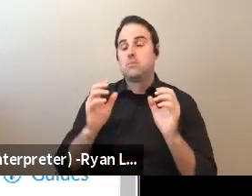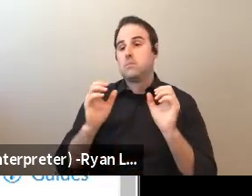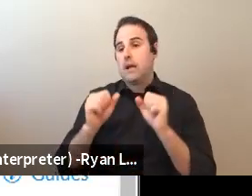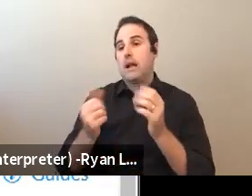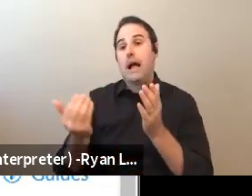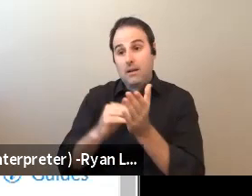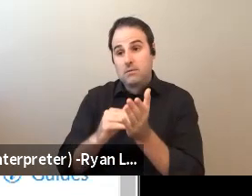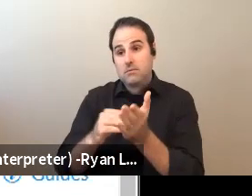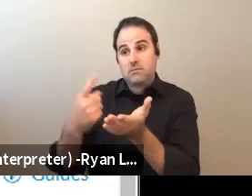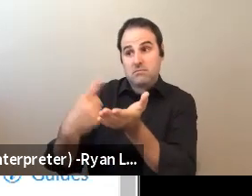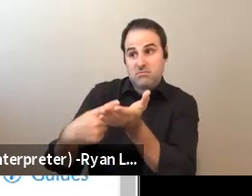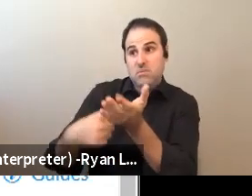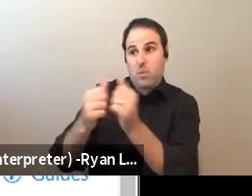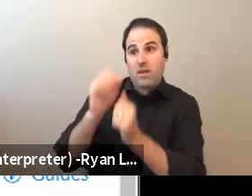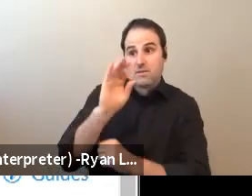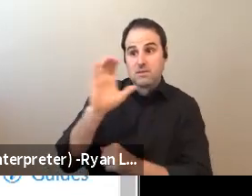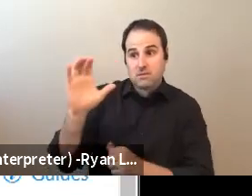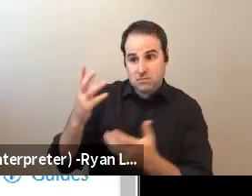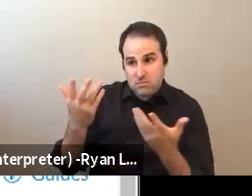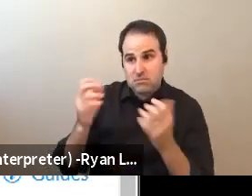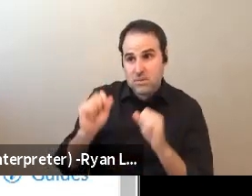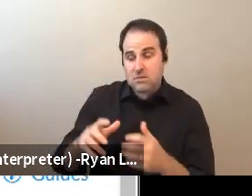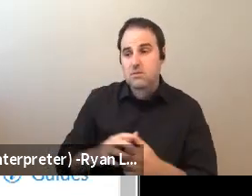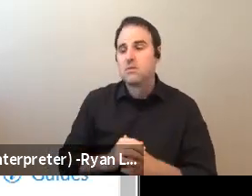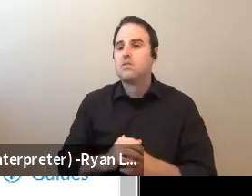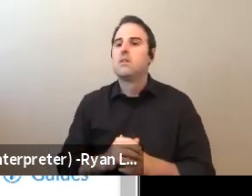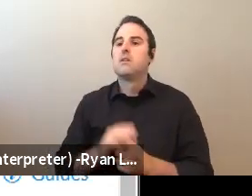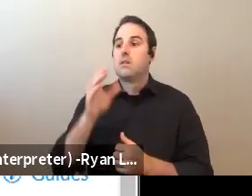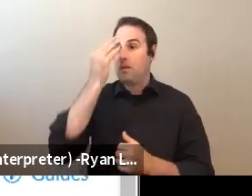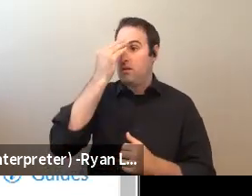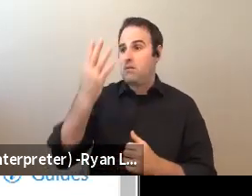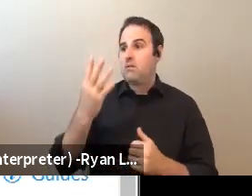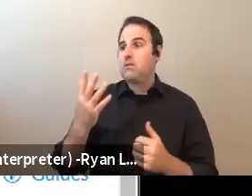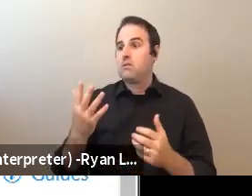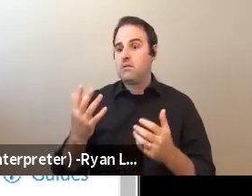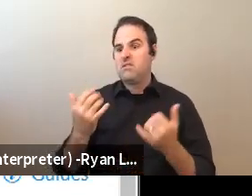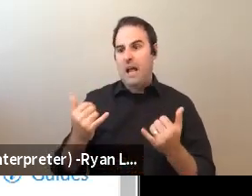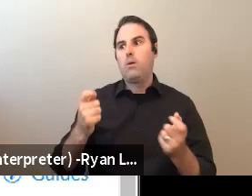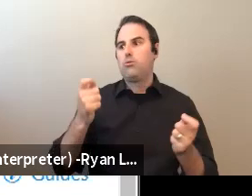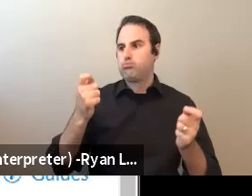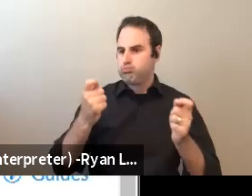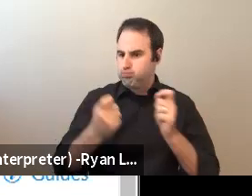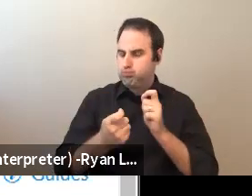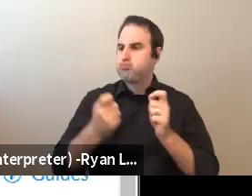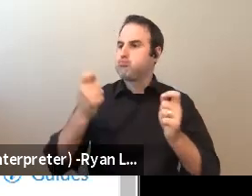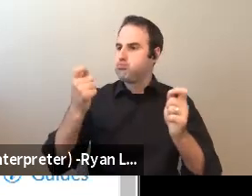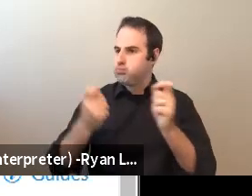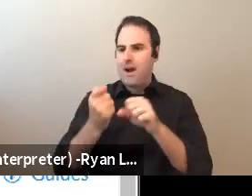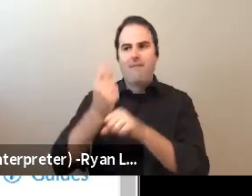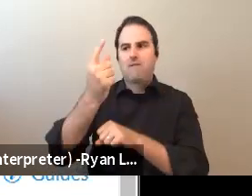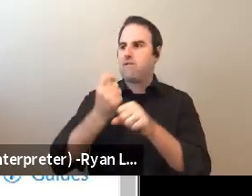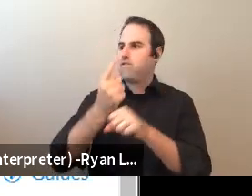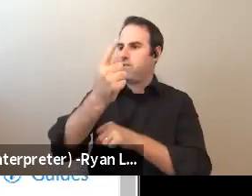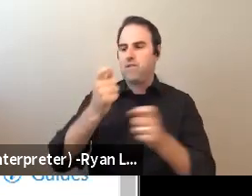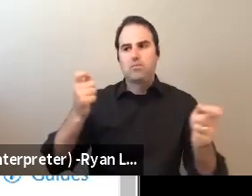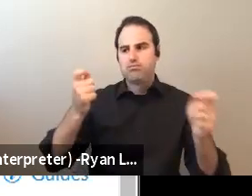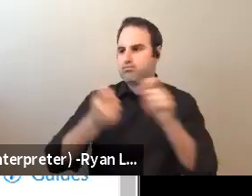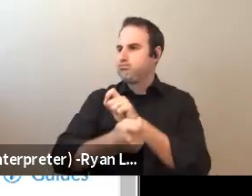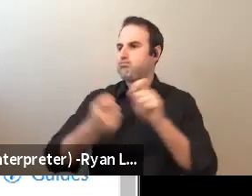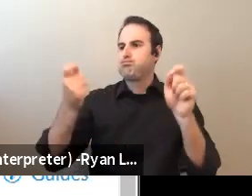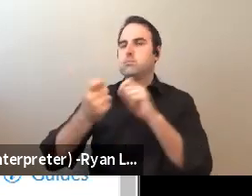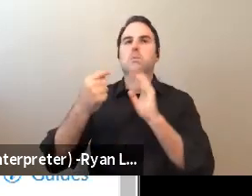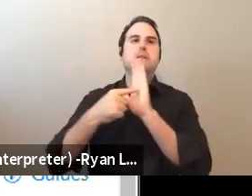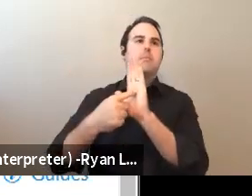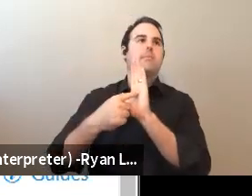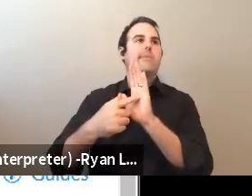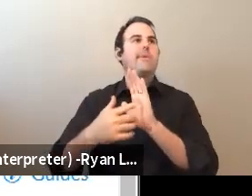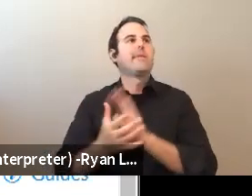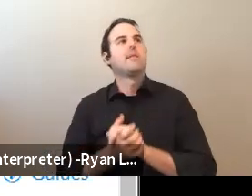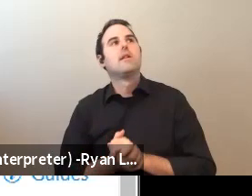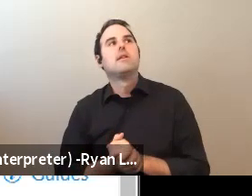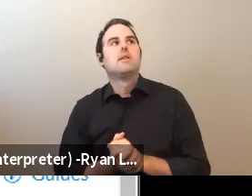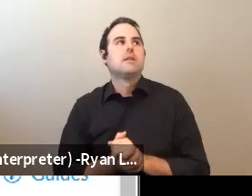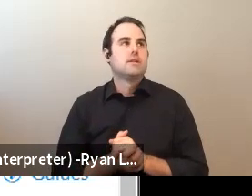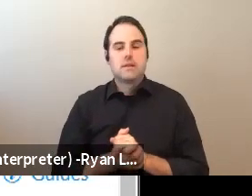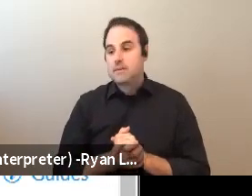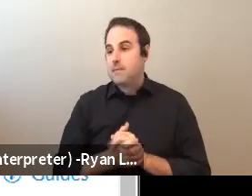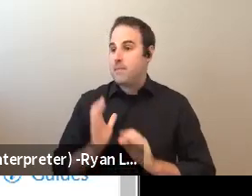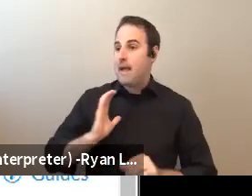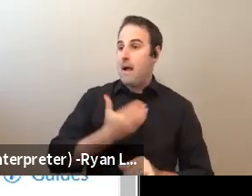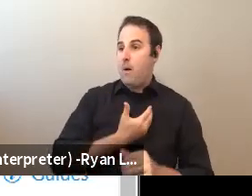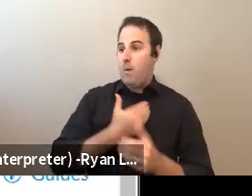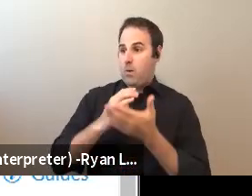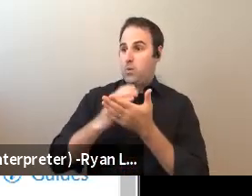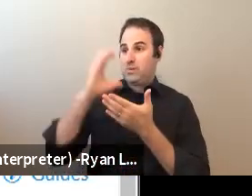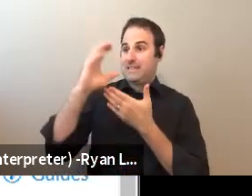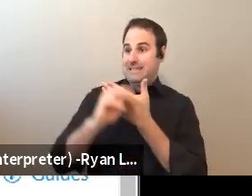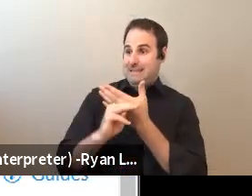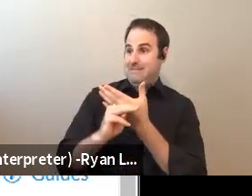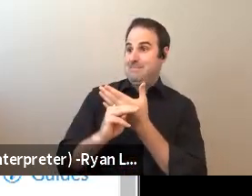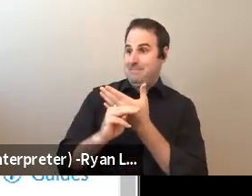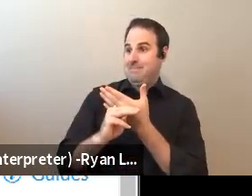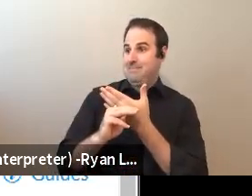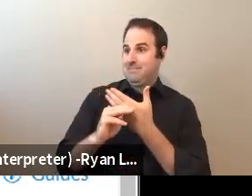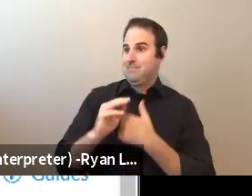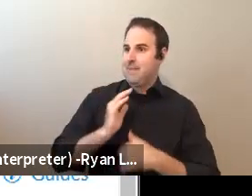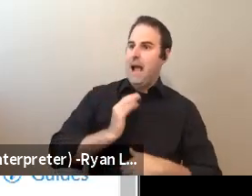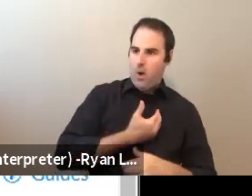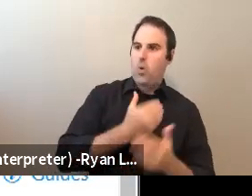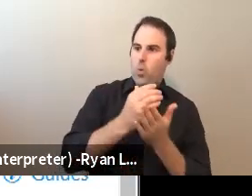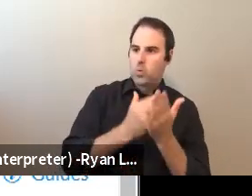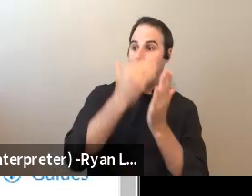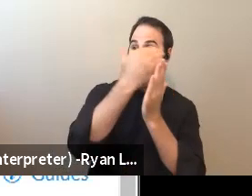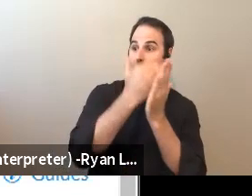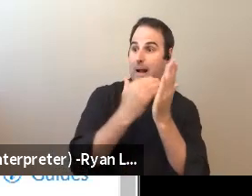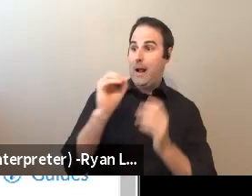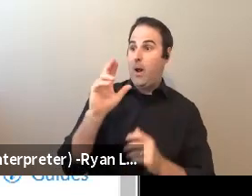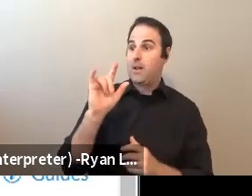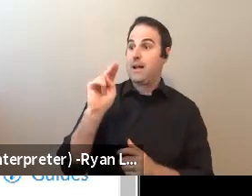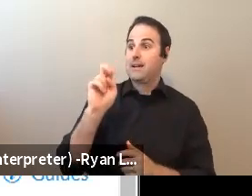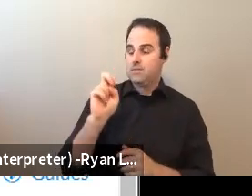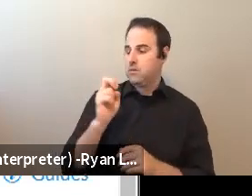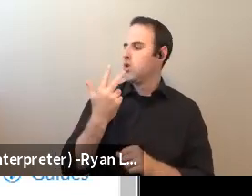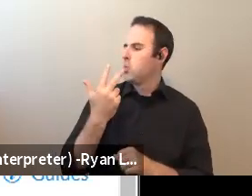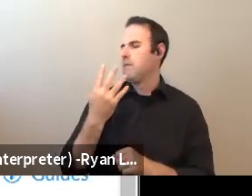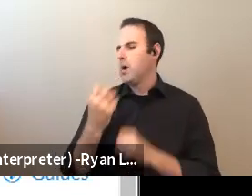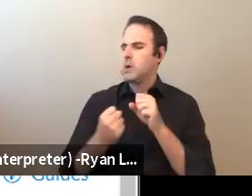Sally Potter: With them, you know, like I said, things are changing, you know, year by year. The. For example, in our curriculum in you know in our course outlines of record, even three or four years ago it was